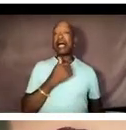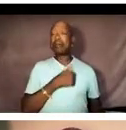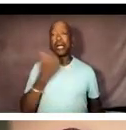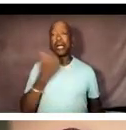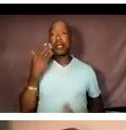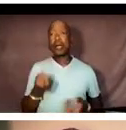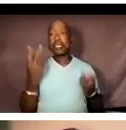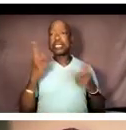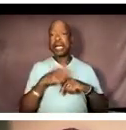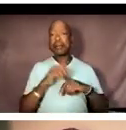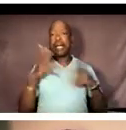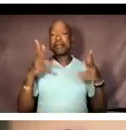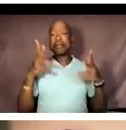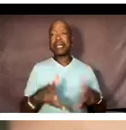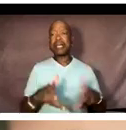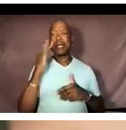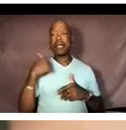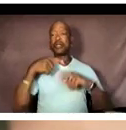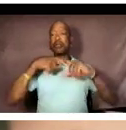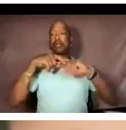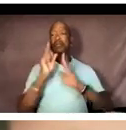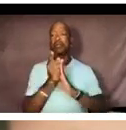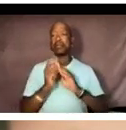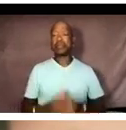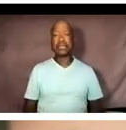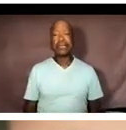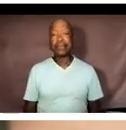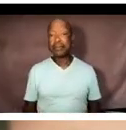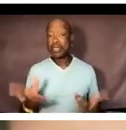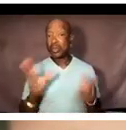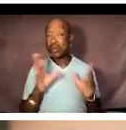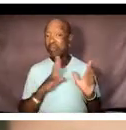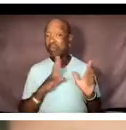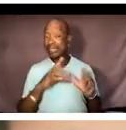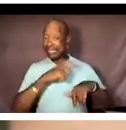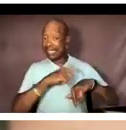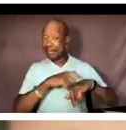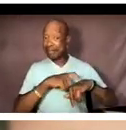had to pause for a little bit in the middle thank you we're about at time if you're ready to stop